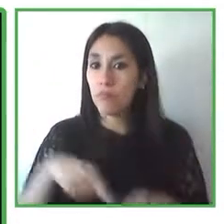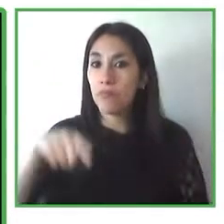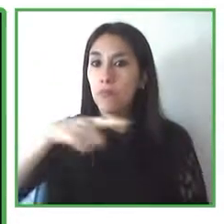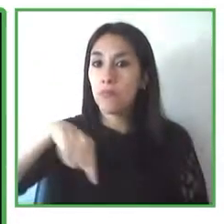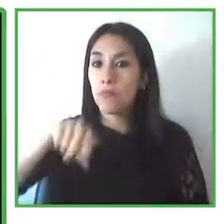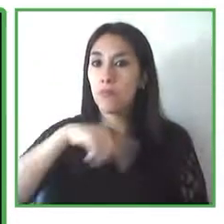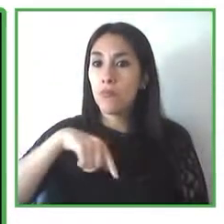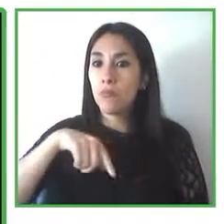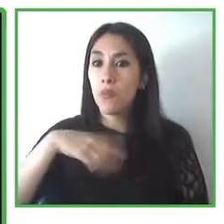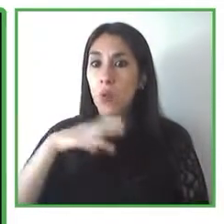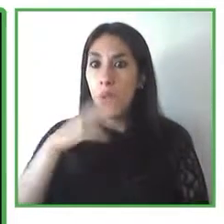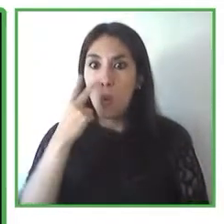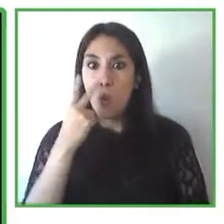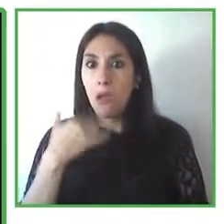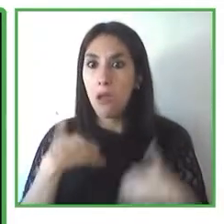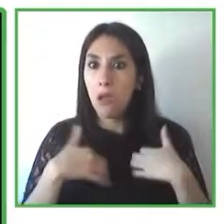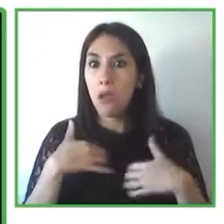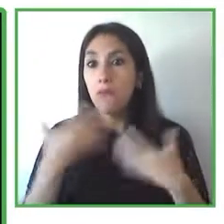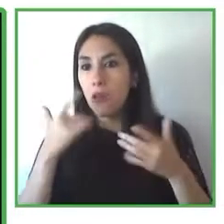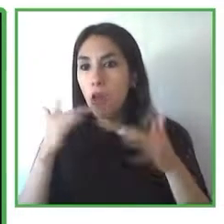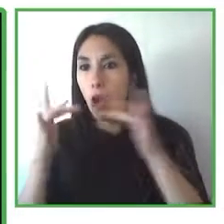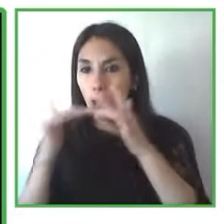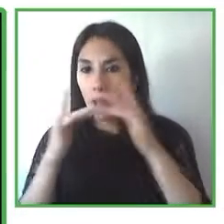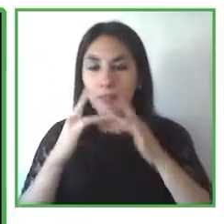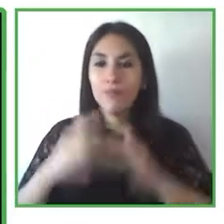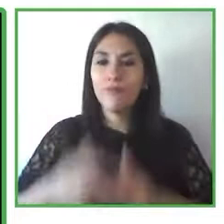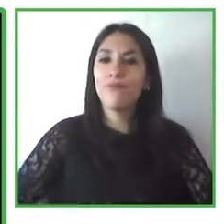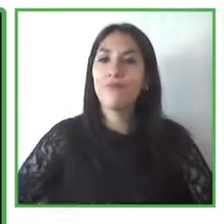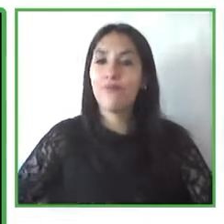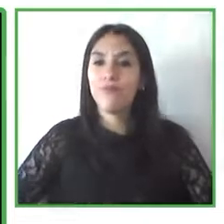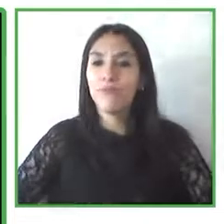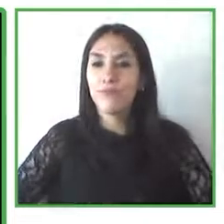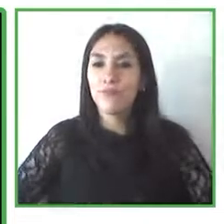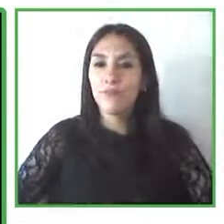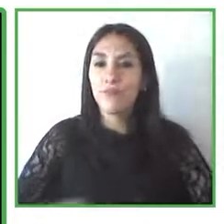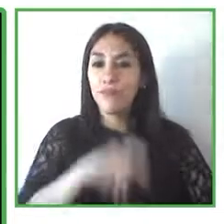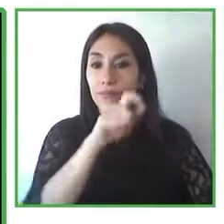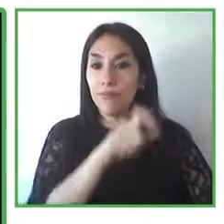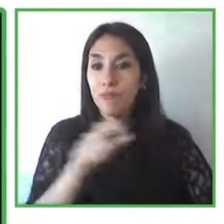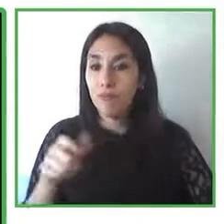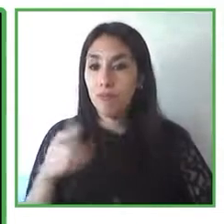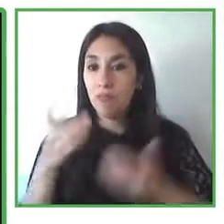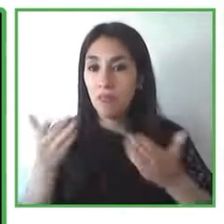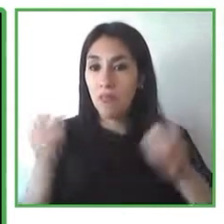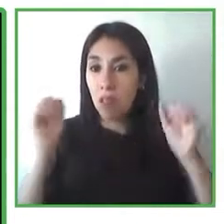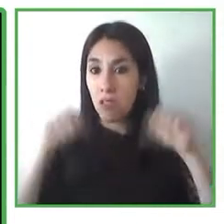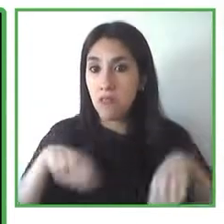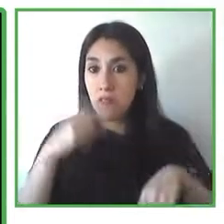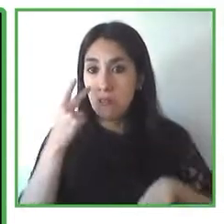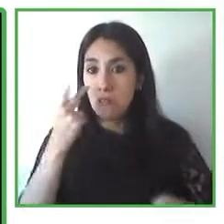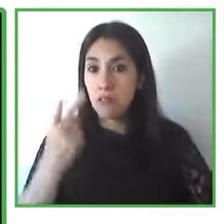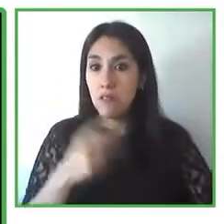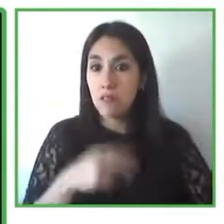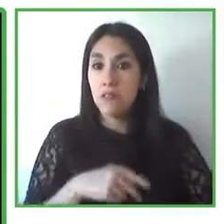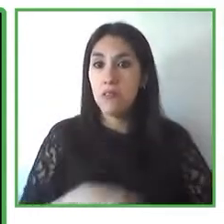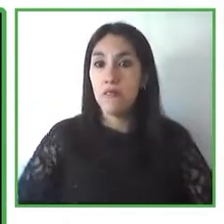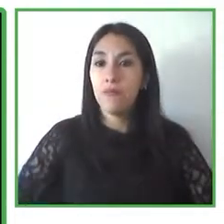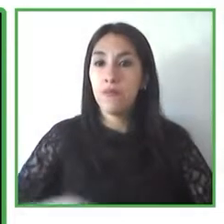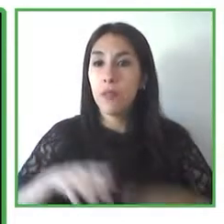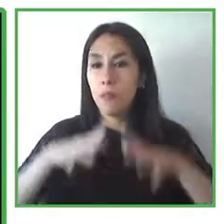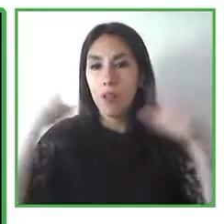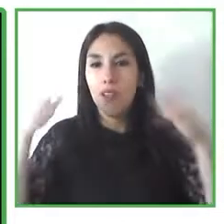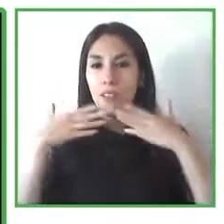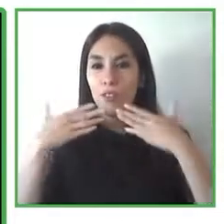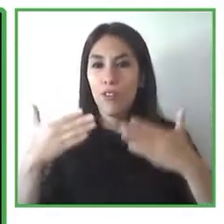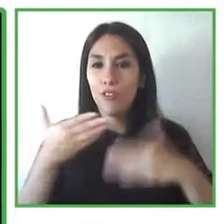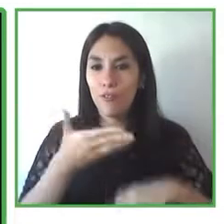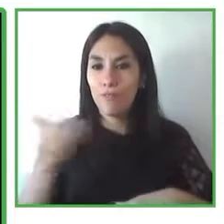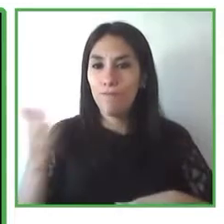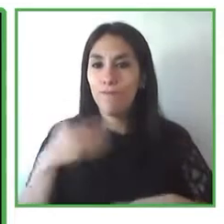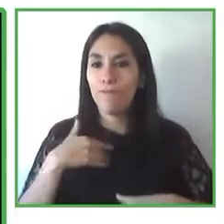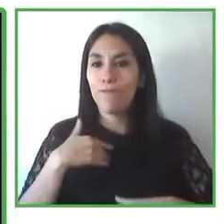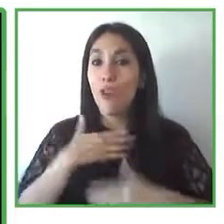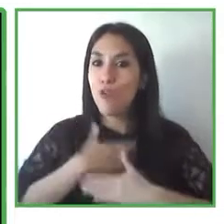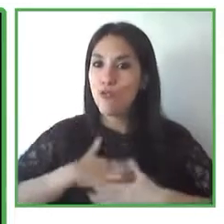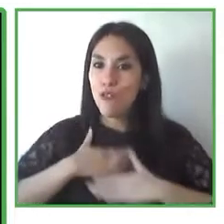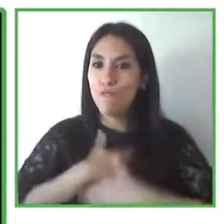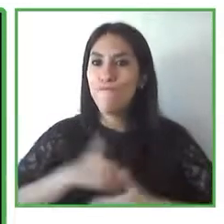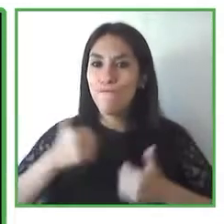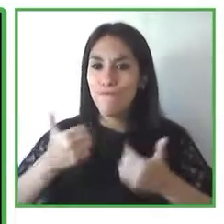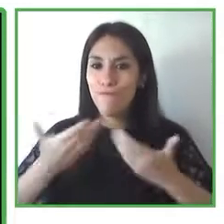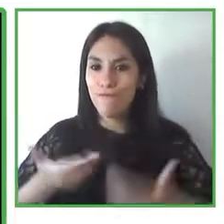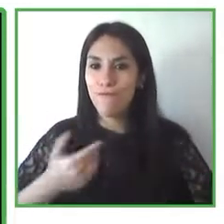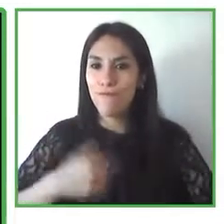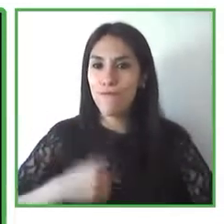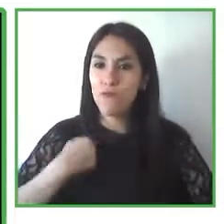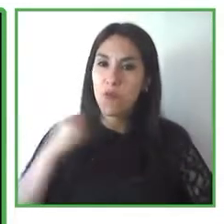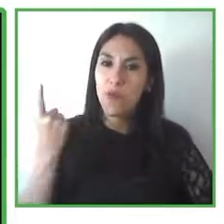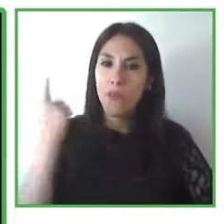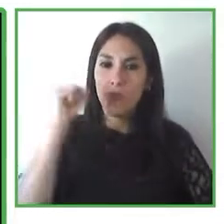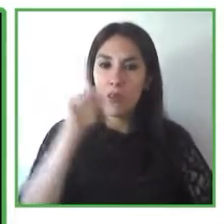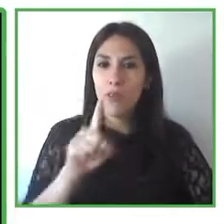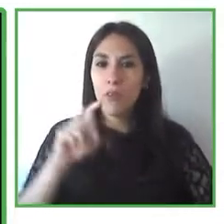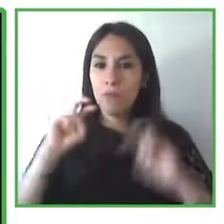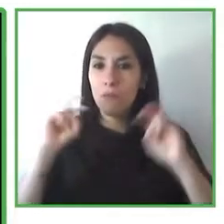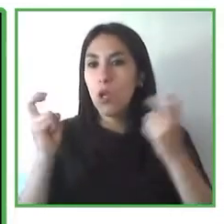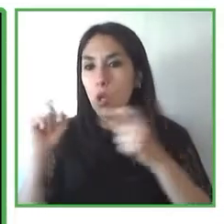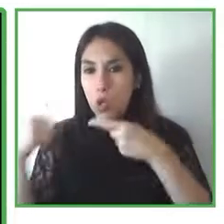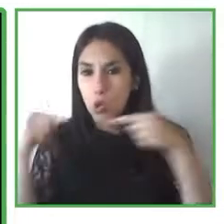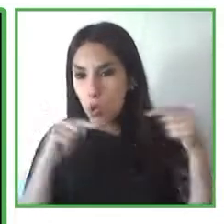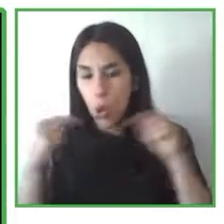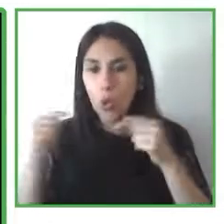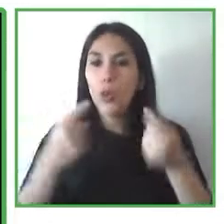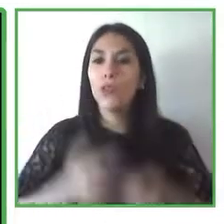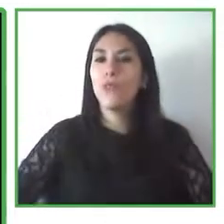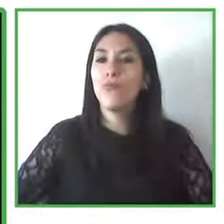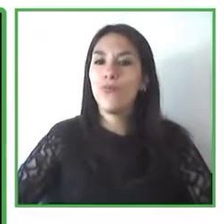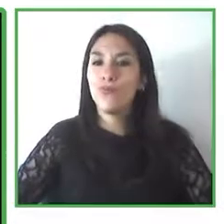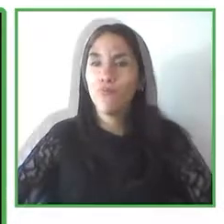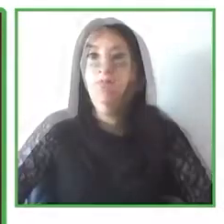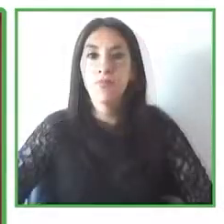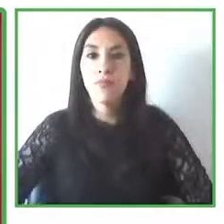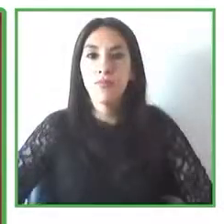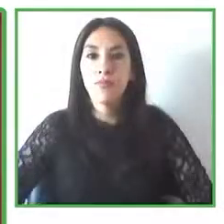games visible thank you very much for the invitation to be independent today thank you.